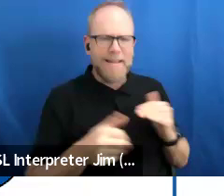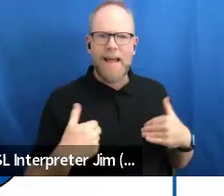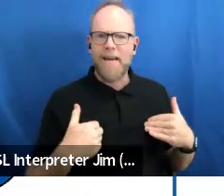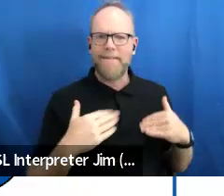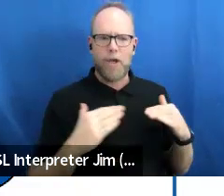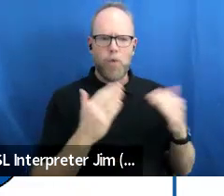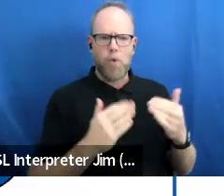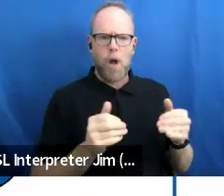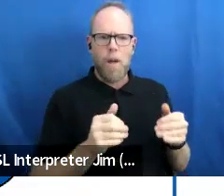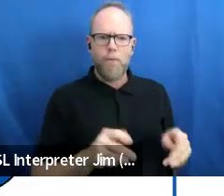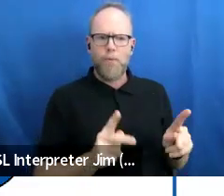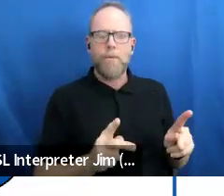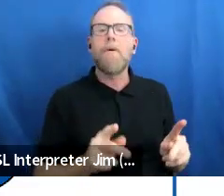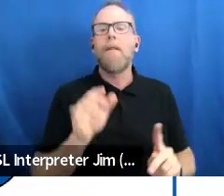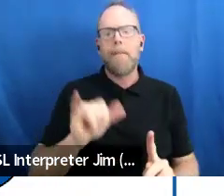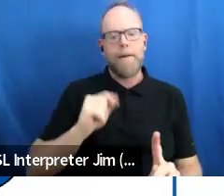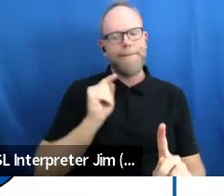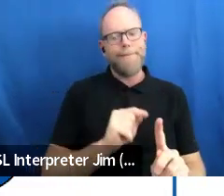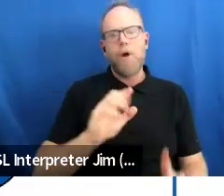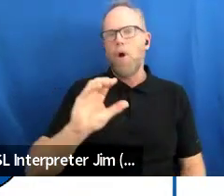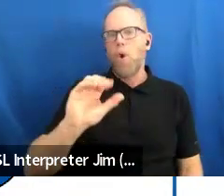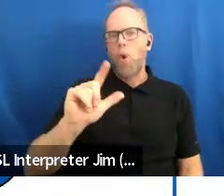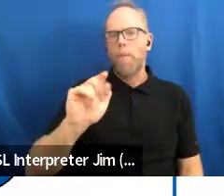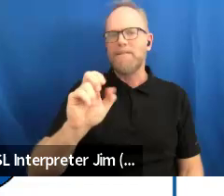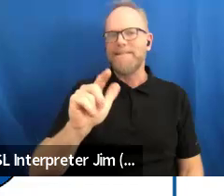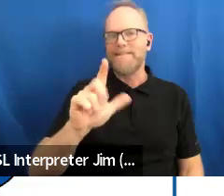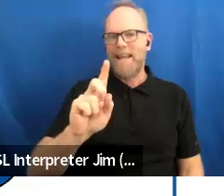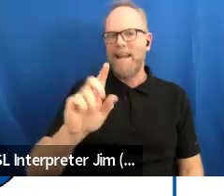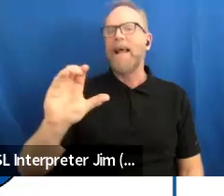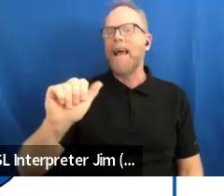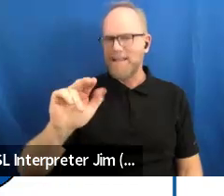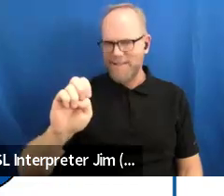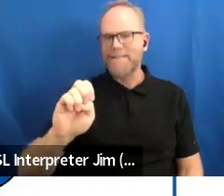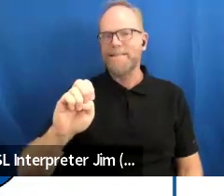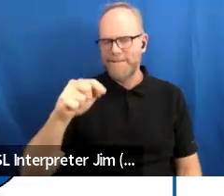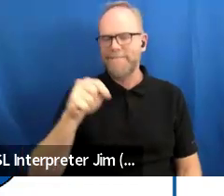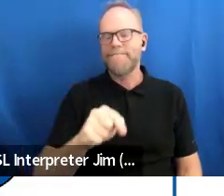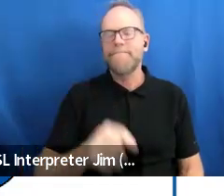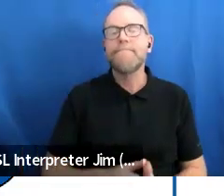the Olmstead case was about. And this is the 25th anniversary